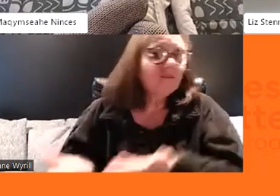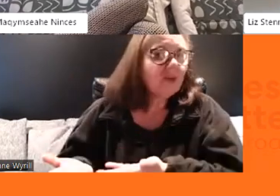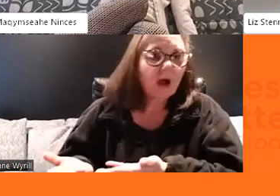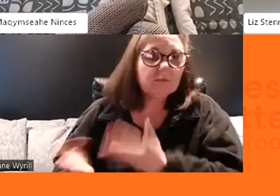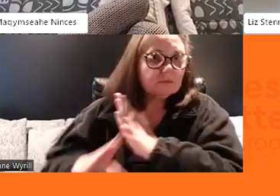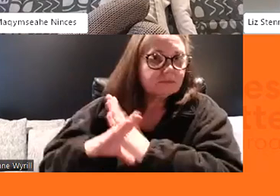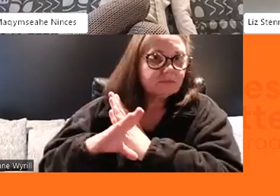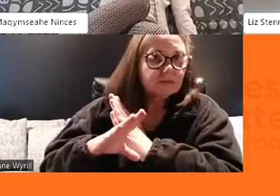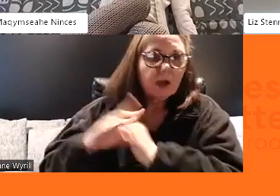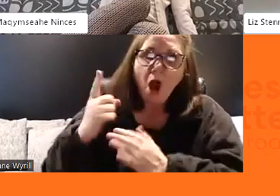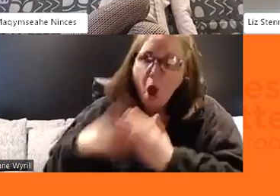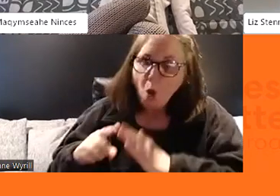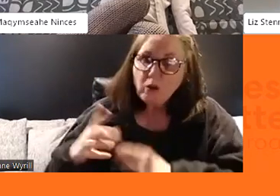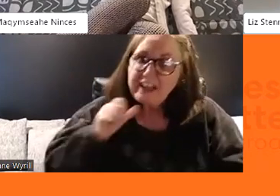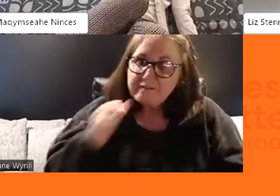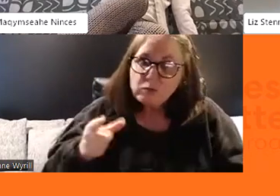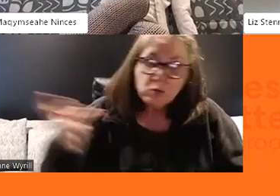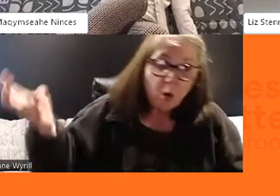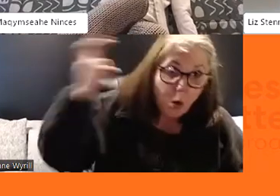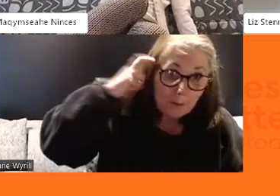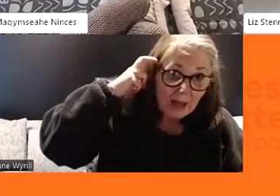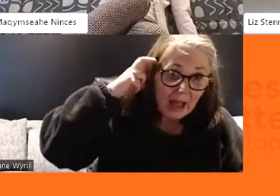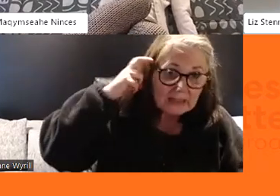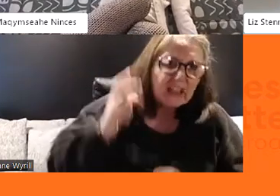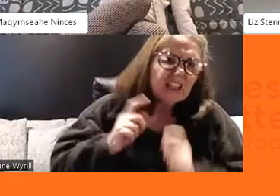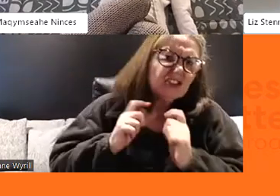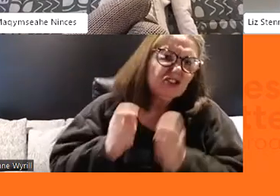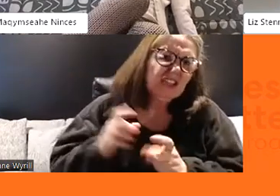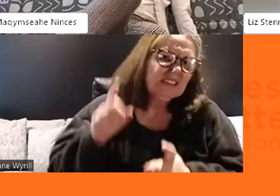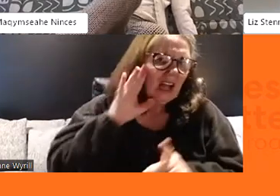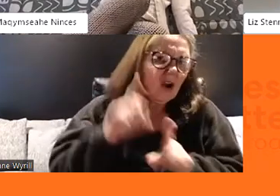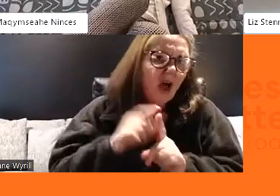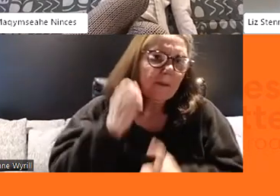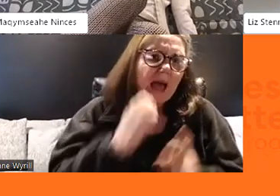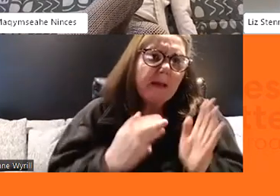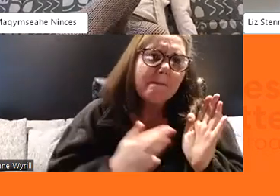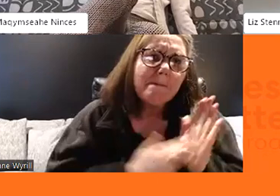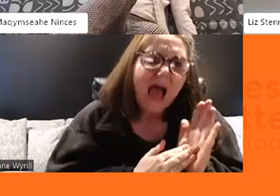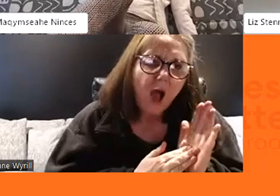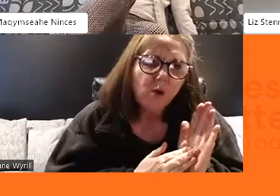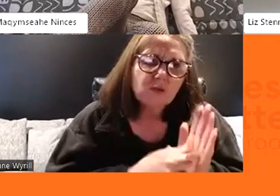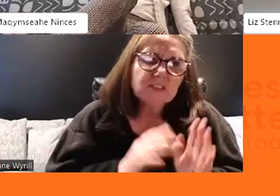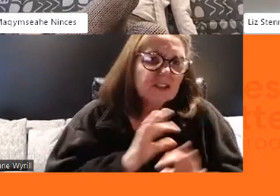bilingual education, but sometimes it's not offered to them. So you